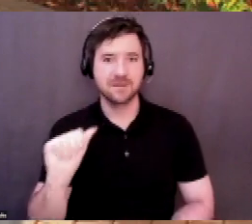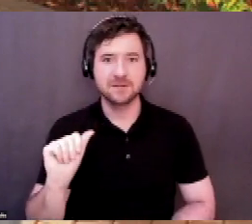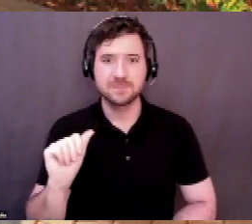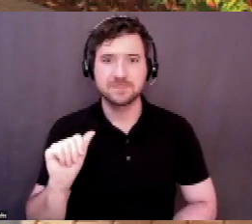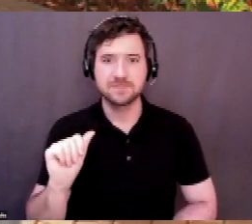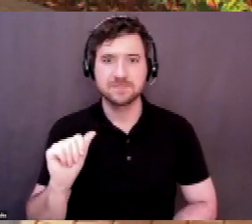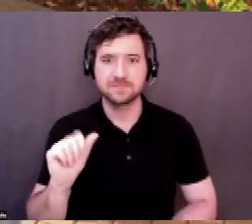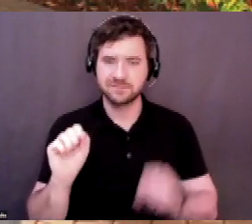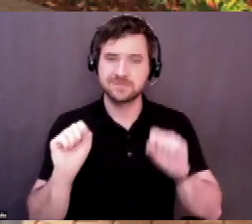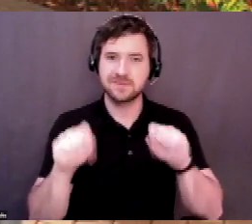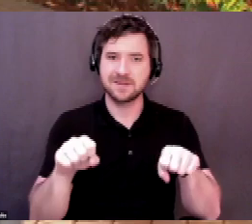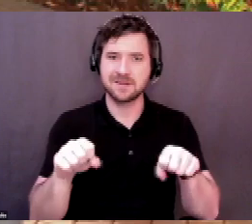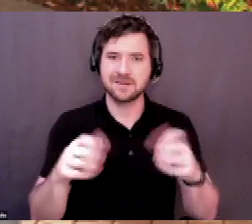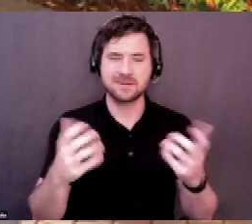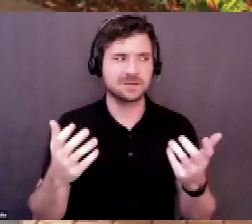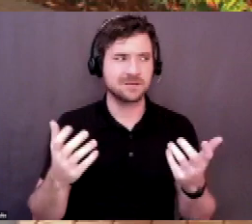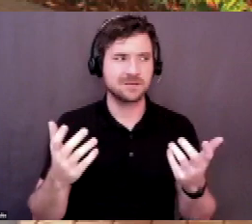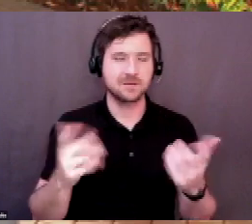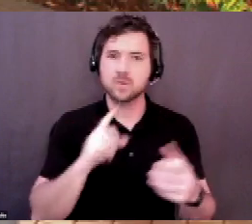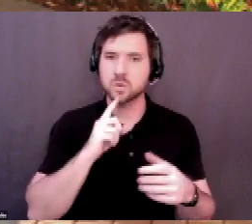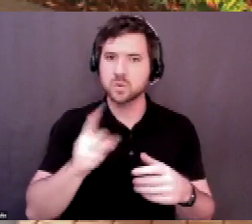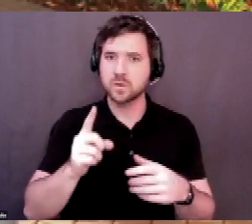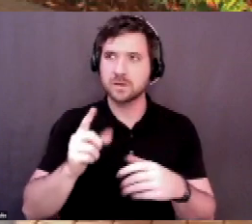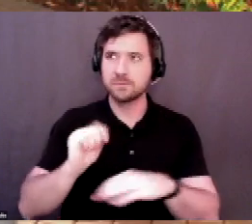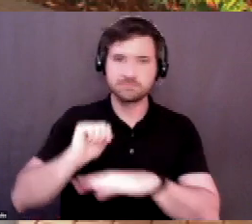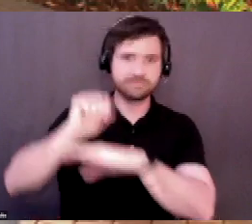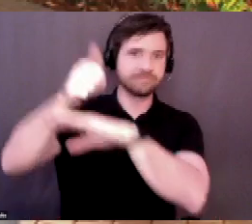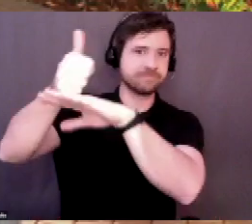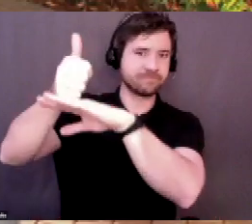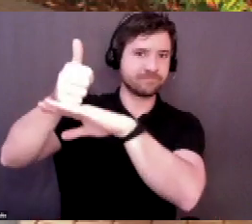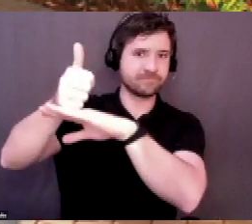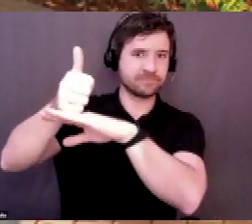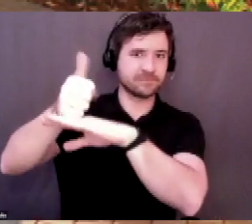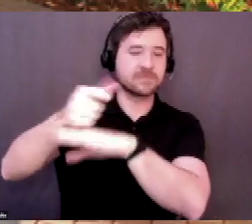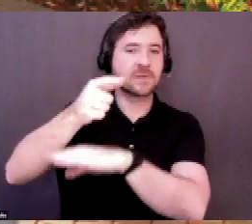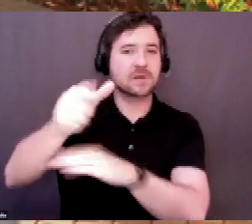really set you up to be a wonderful parent.